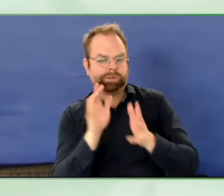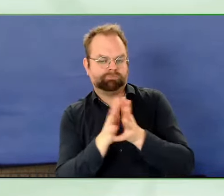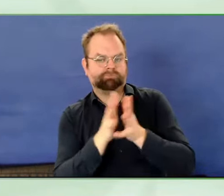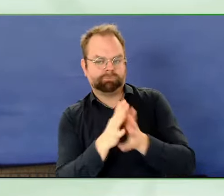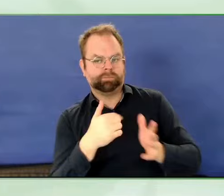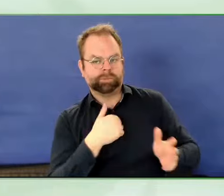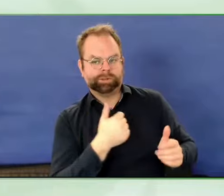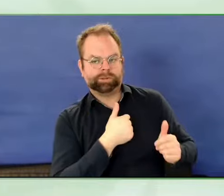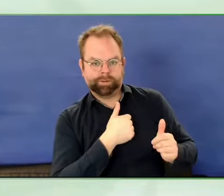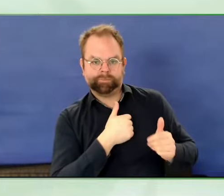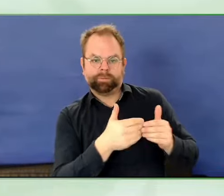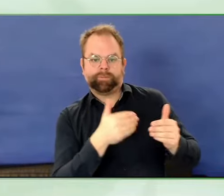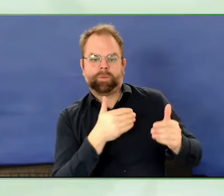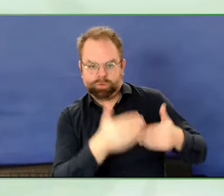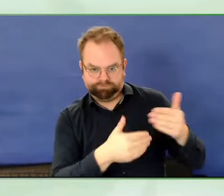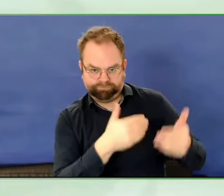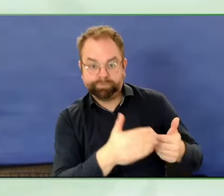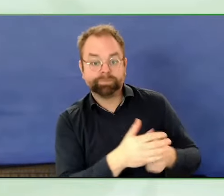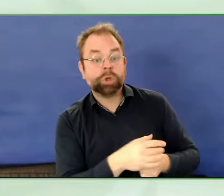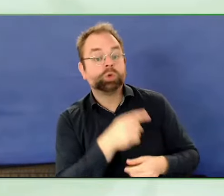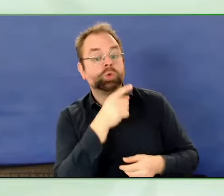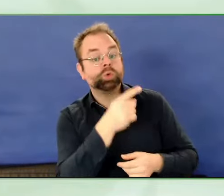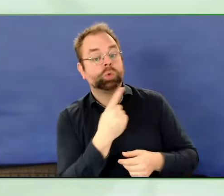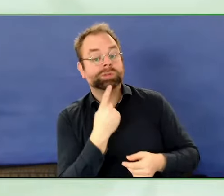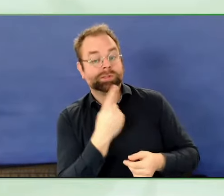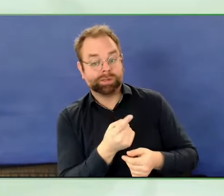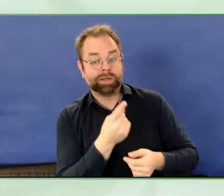We are the first of its kind in Canada, and I believe the world.